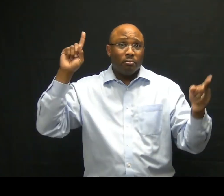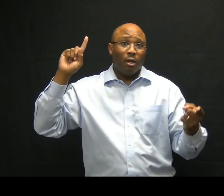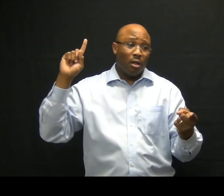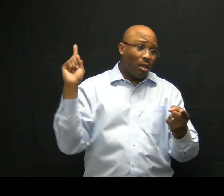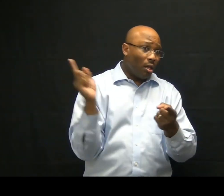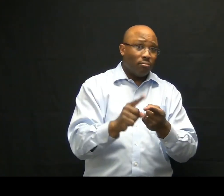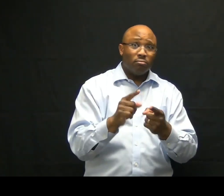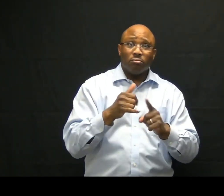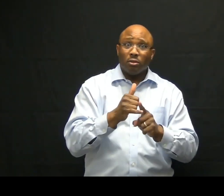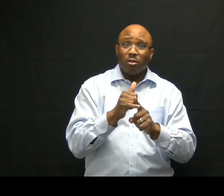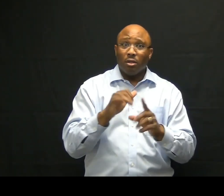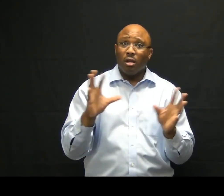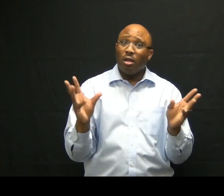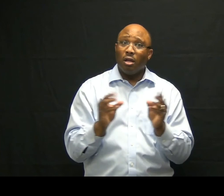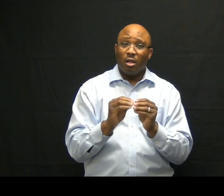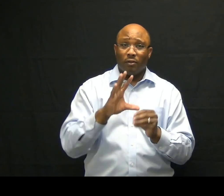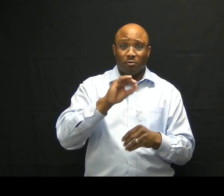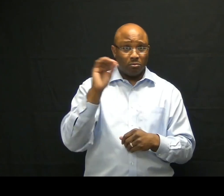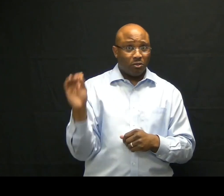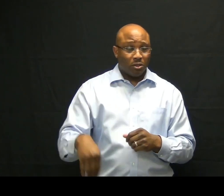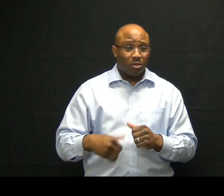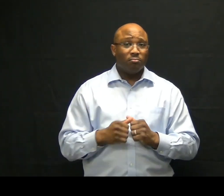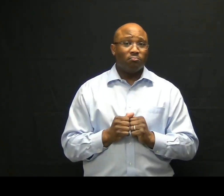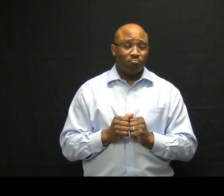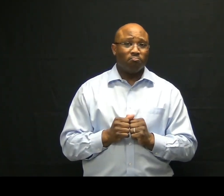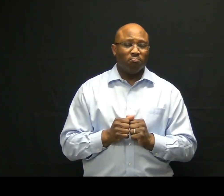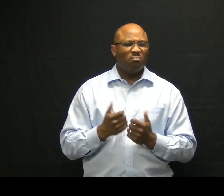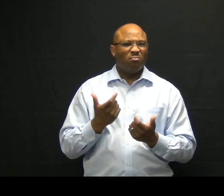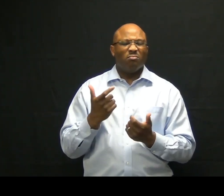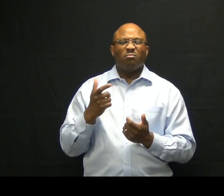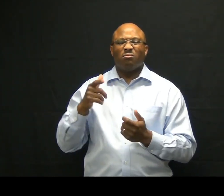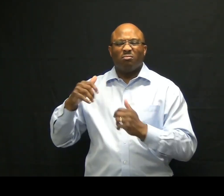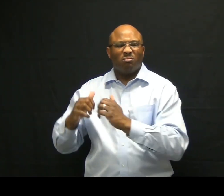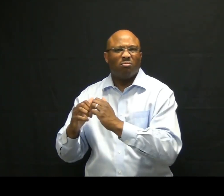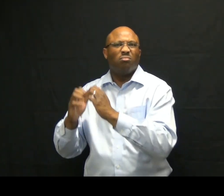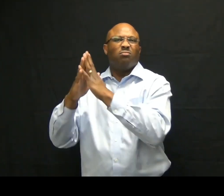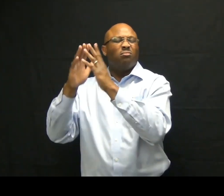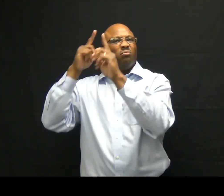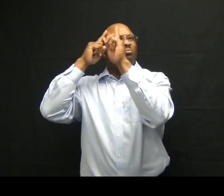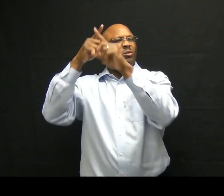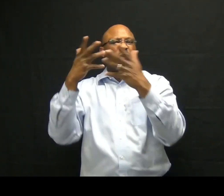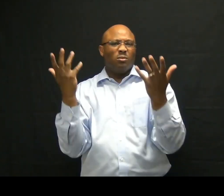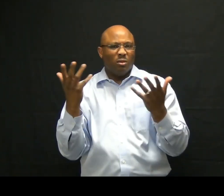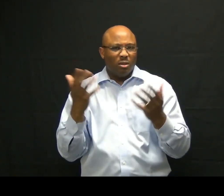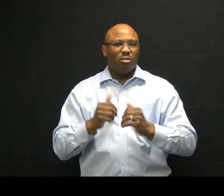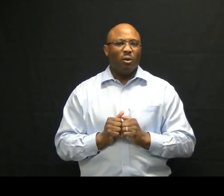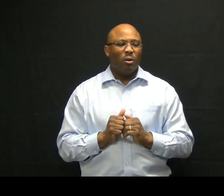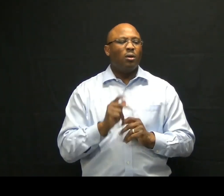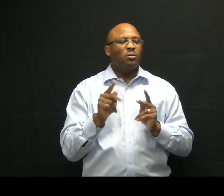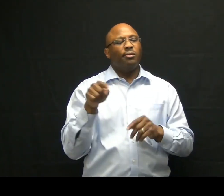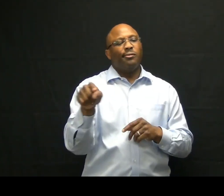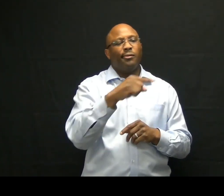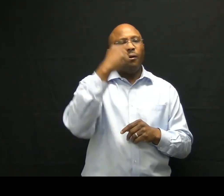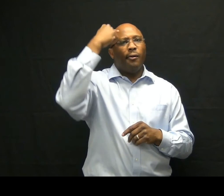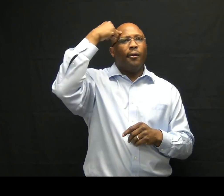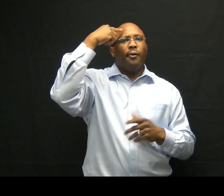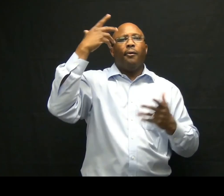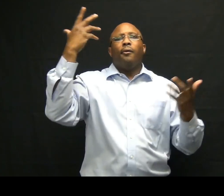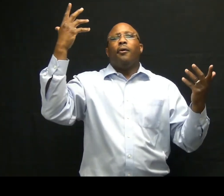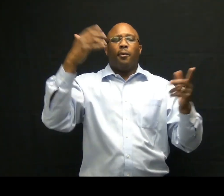reduced bullying by nearly 50%. The aims of this program are